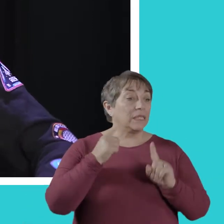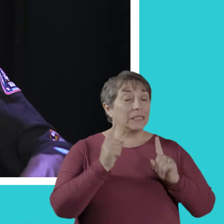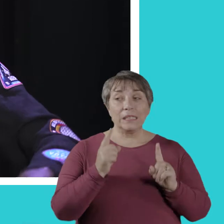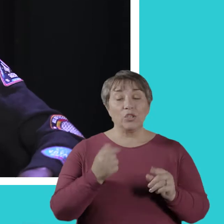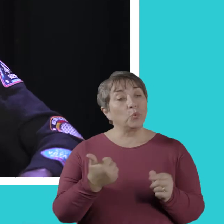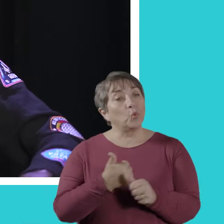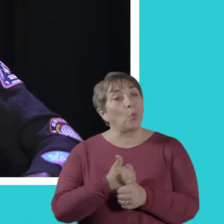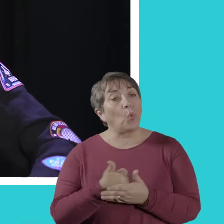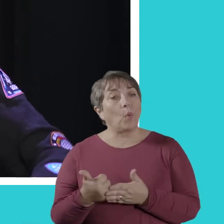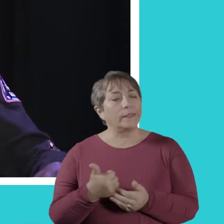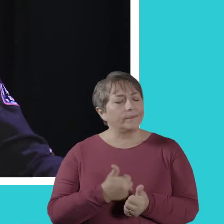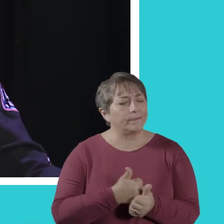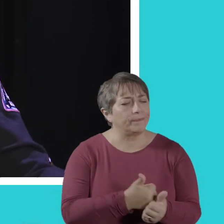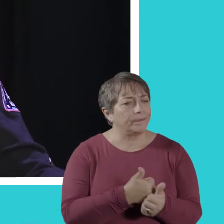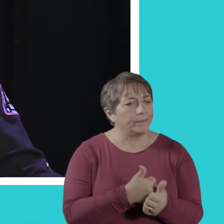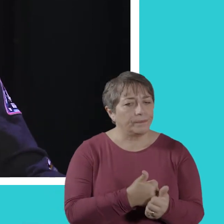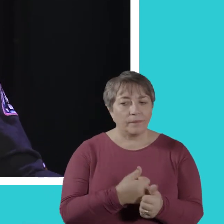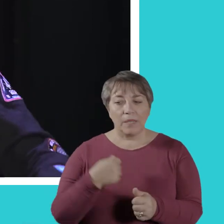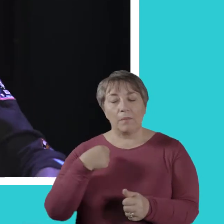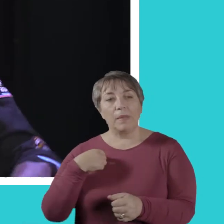and i'd be sitting there and obviously I'd play games once in a while but I'd also want to get